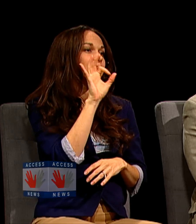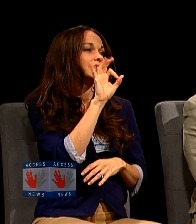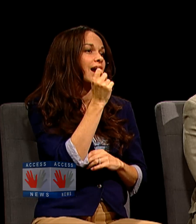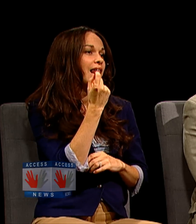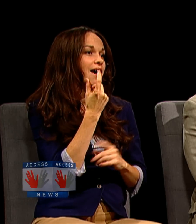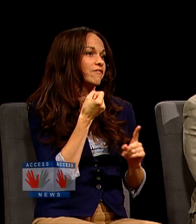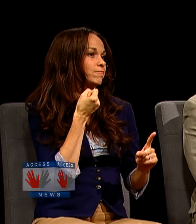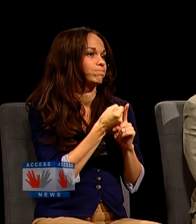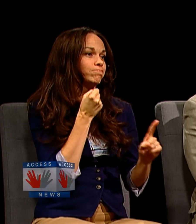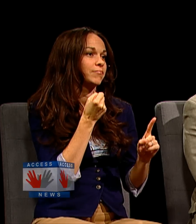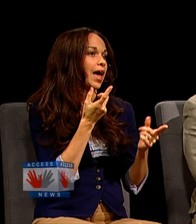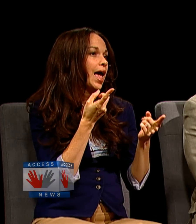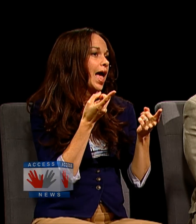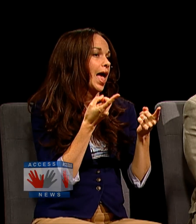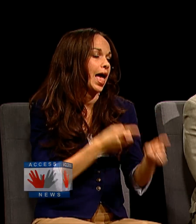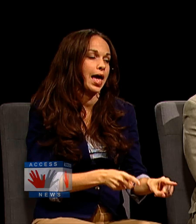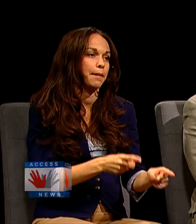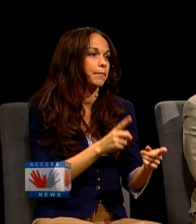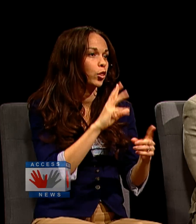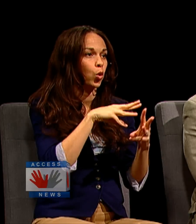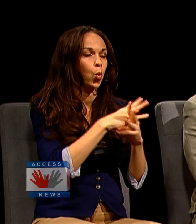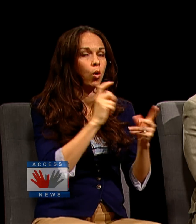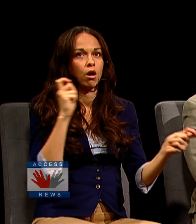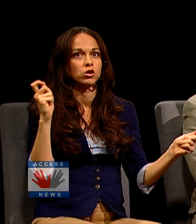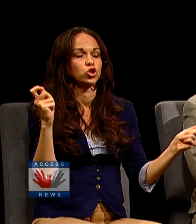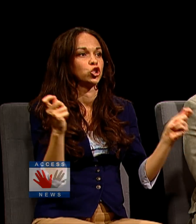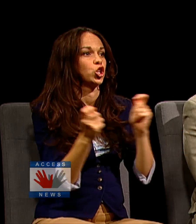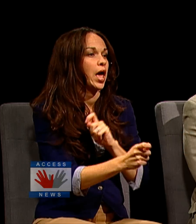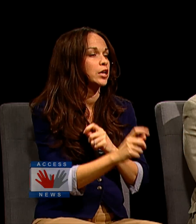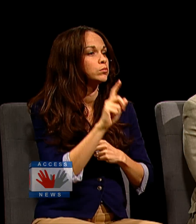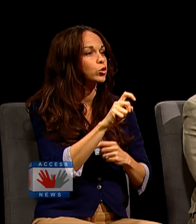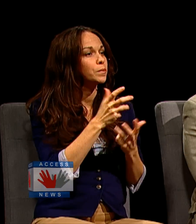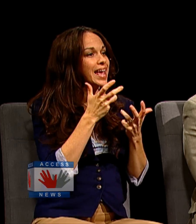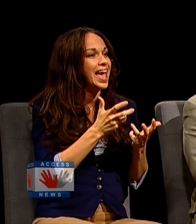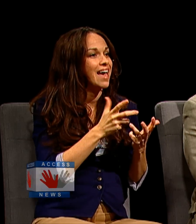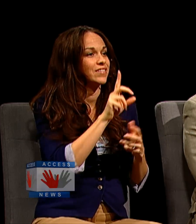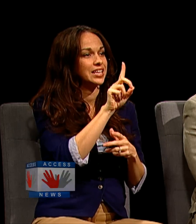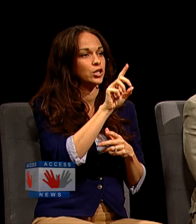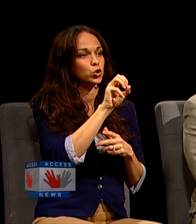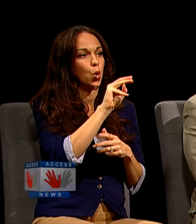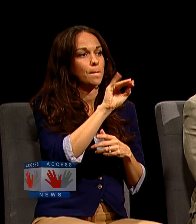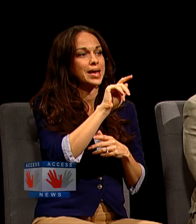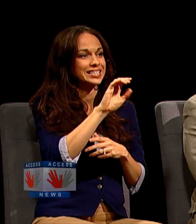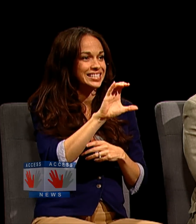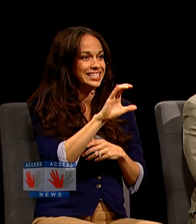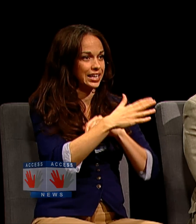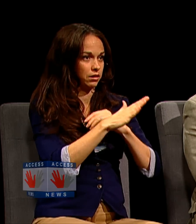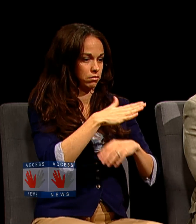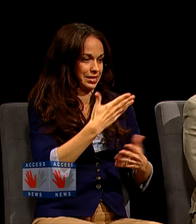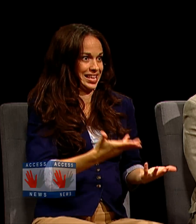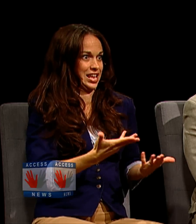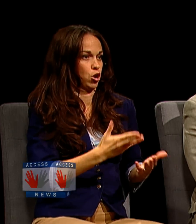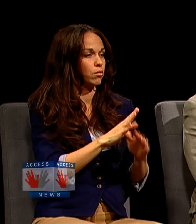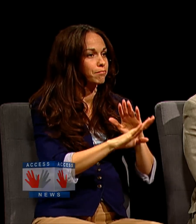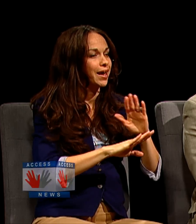the world change and what was supposed to be a heavily domestic-based presidency, was forced into another mode.